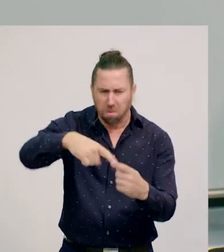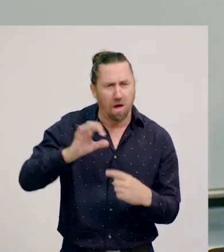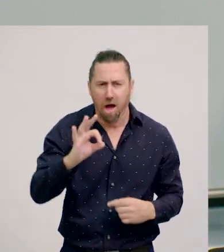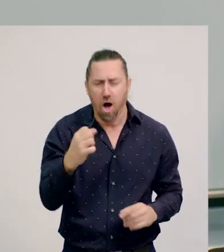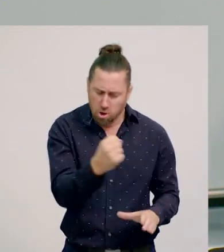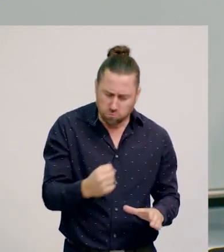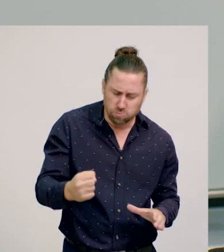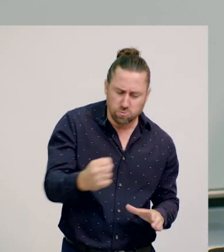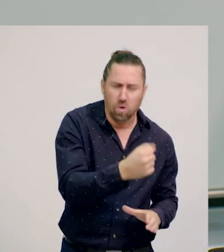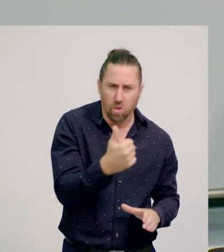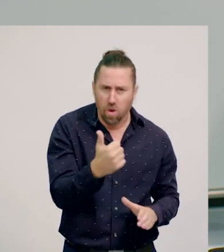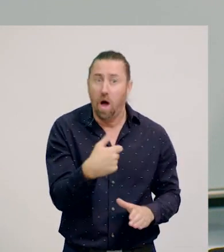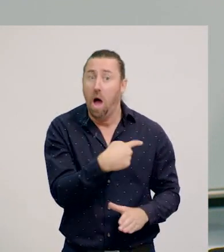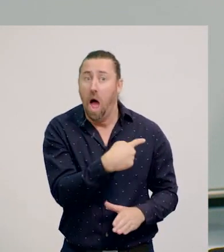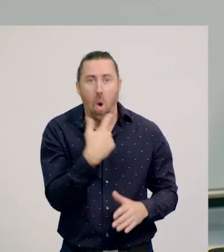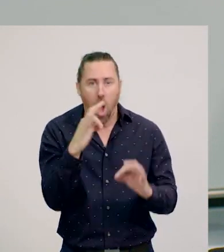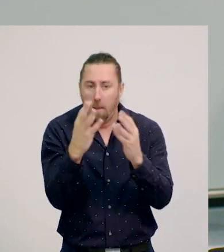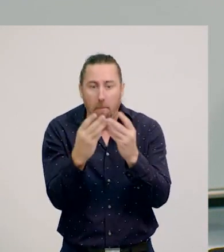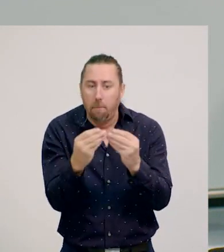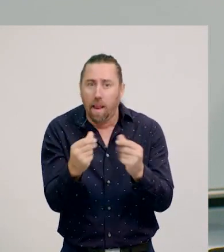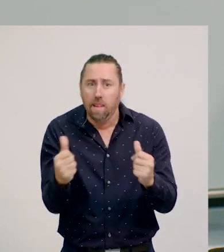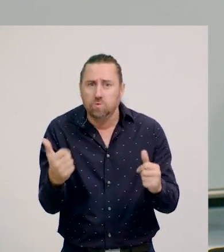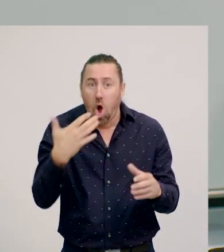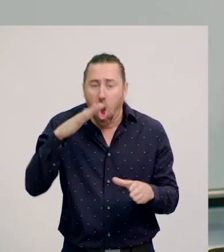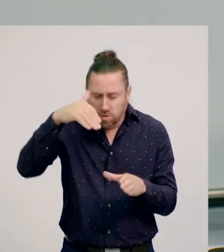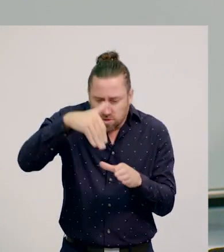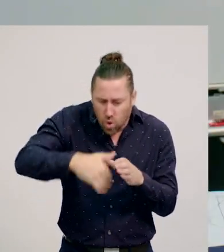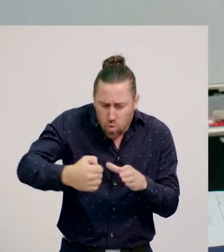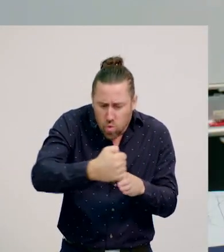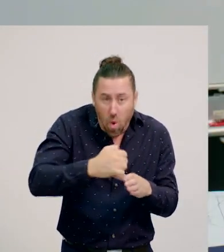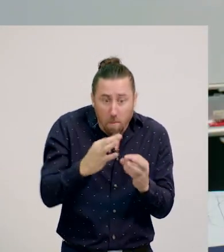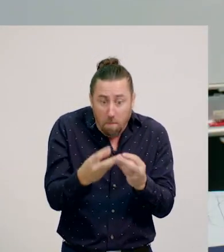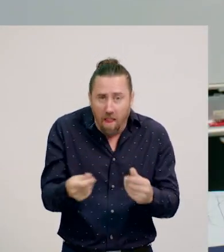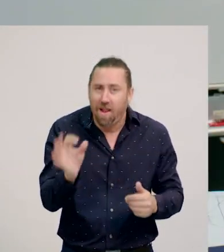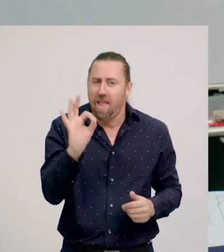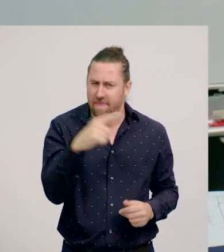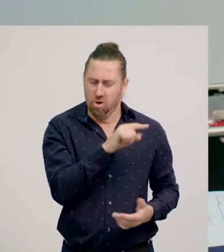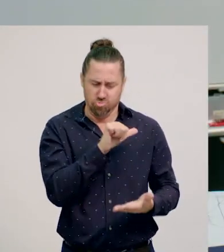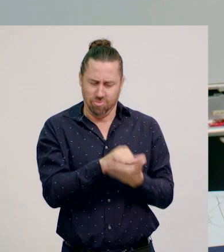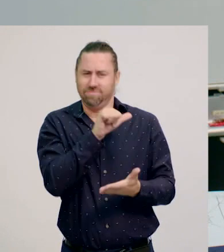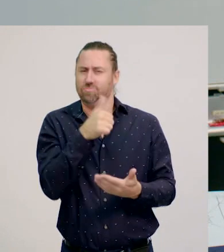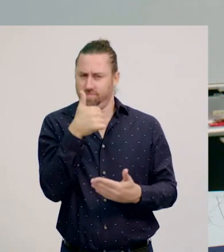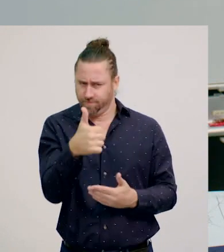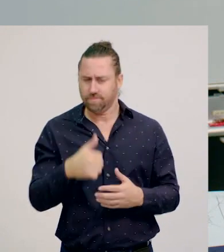And it doesn’t melt, when it goes in a hot pot of soup.